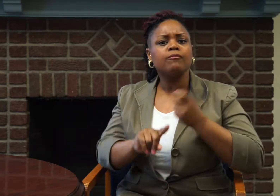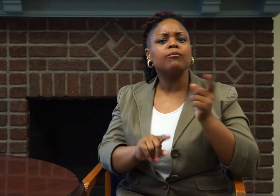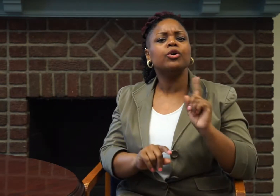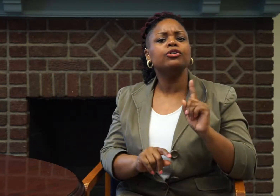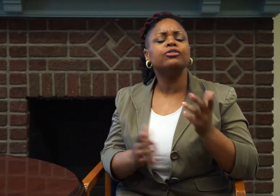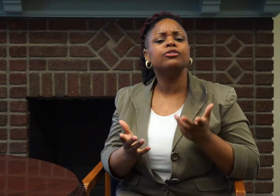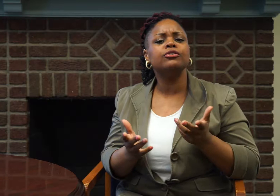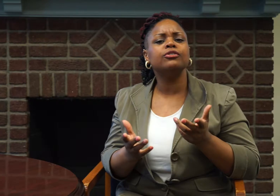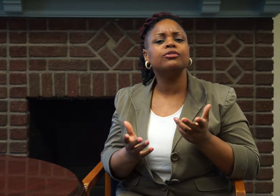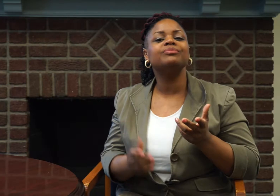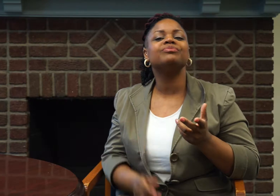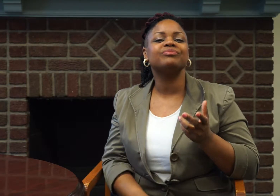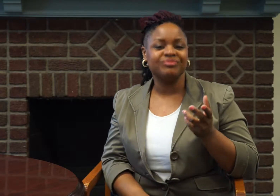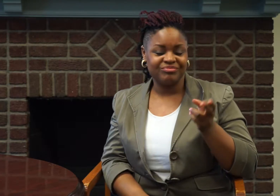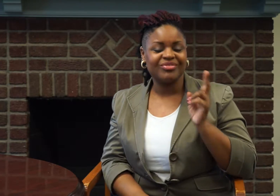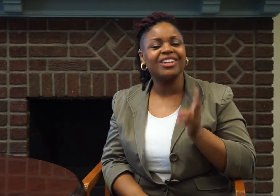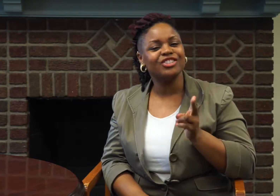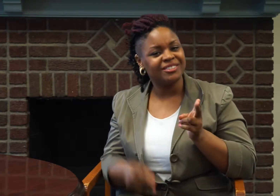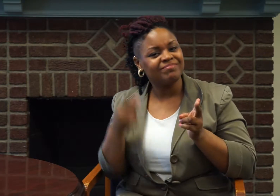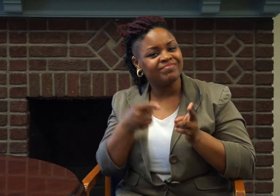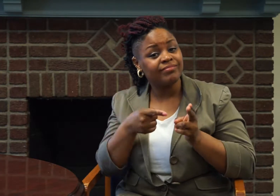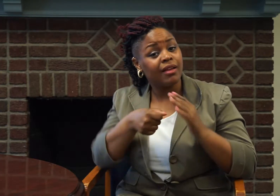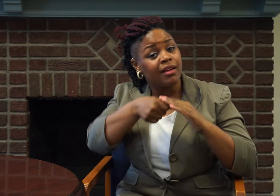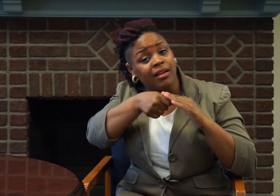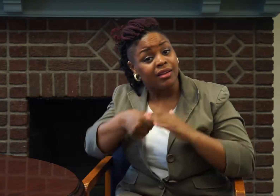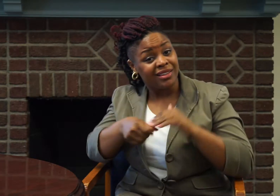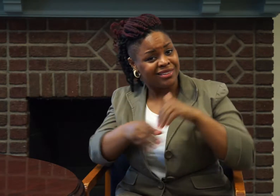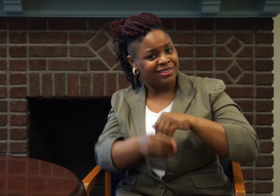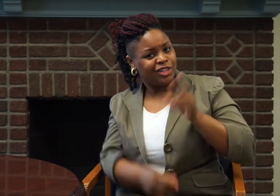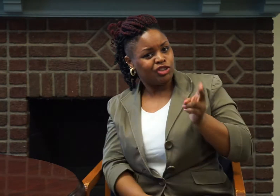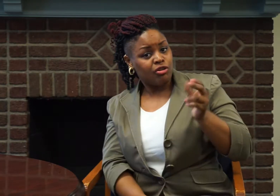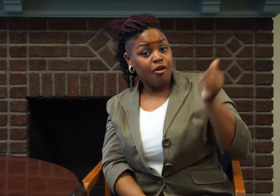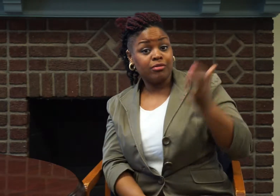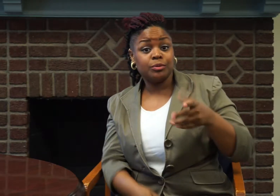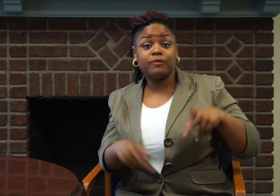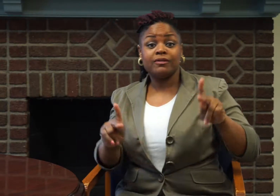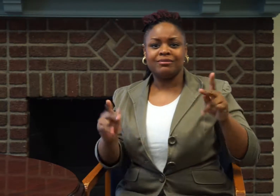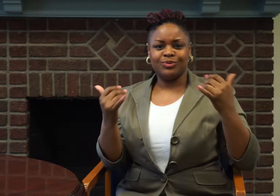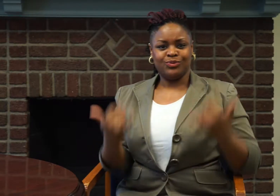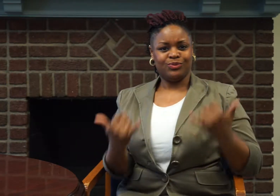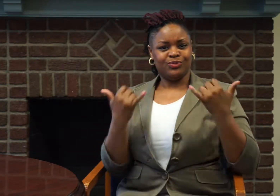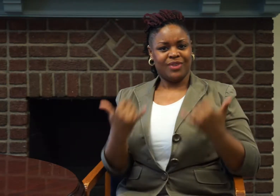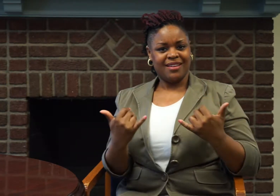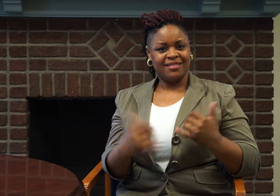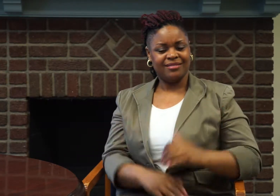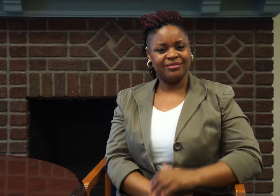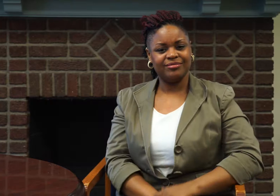Where does privilege come from? History; Oppression in history is often the cause of privilege today.